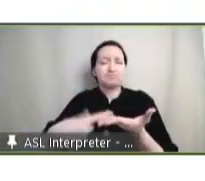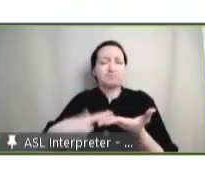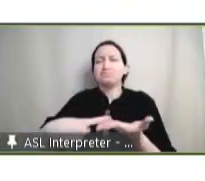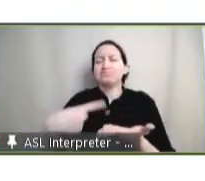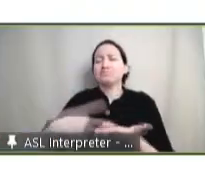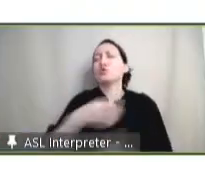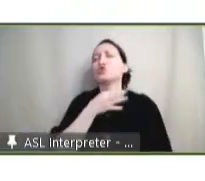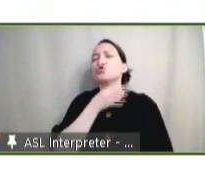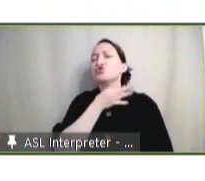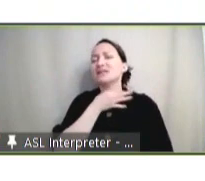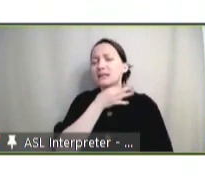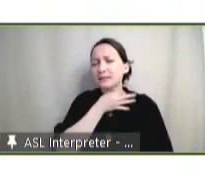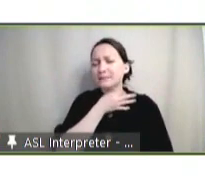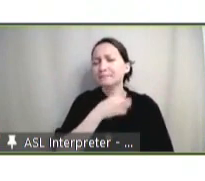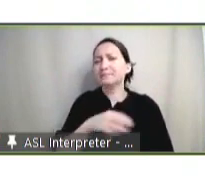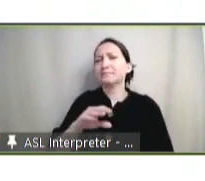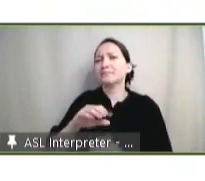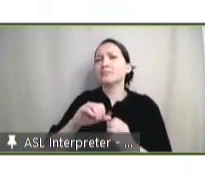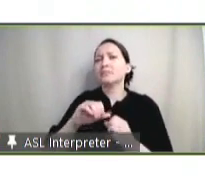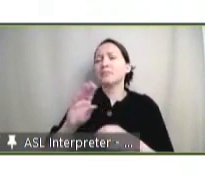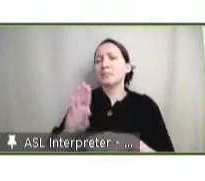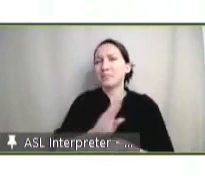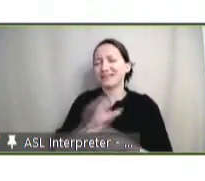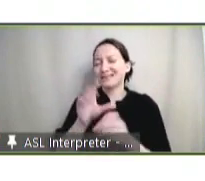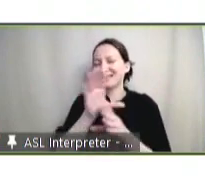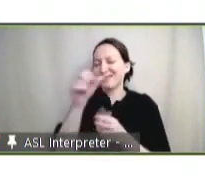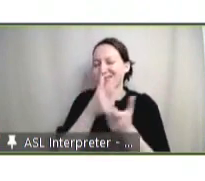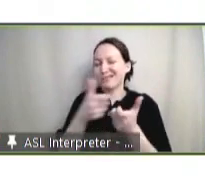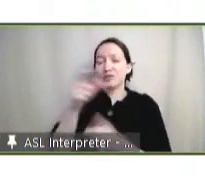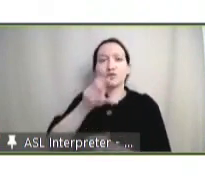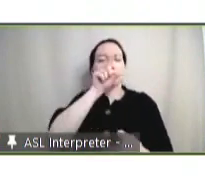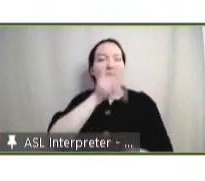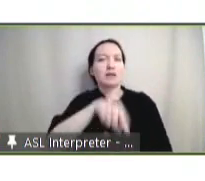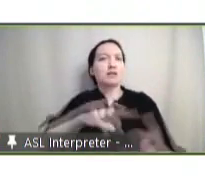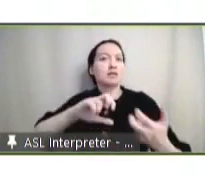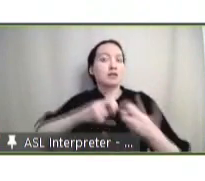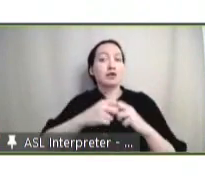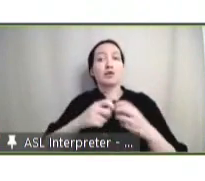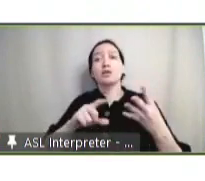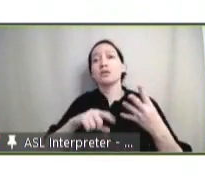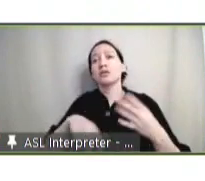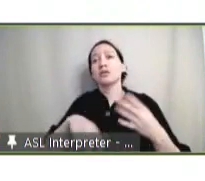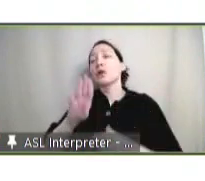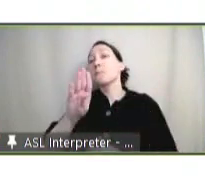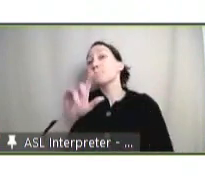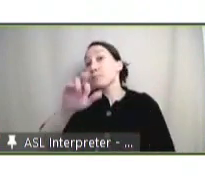how the employers are responding to the issue of booster dose documentation or requirements.